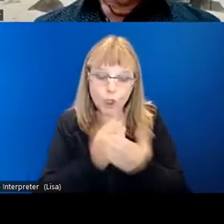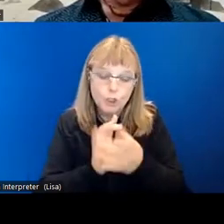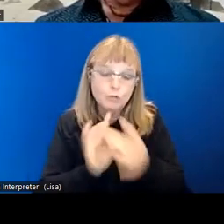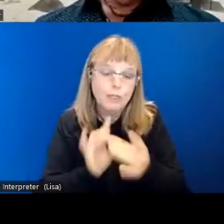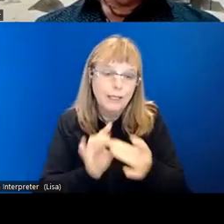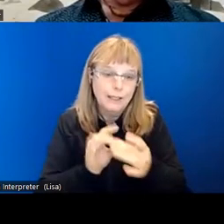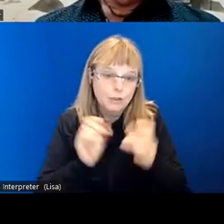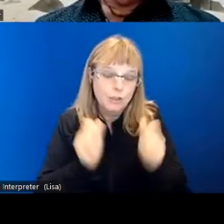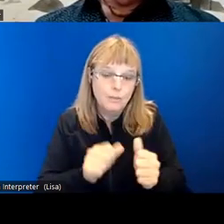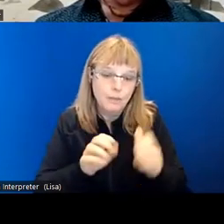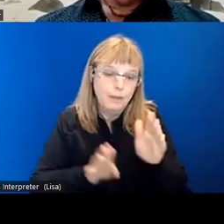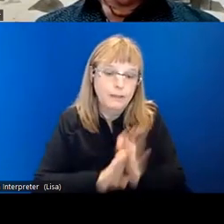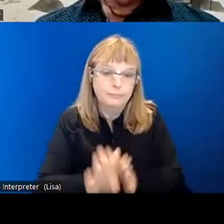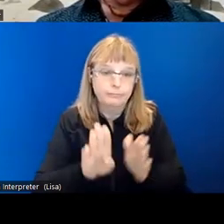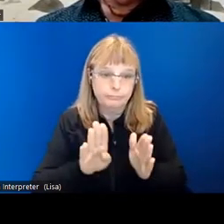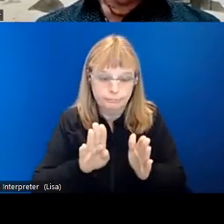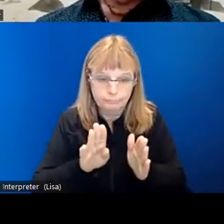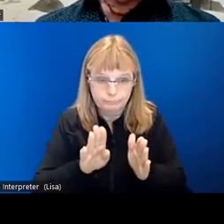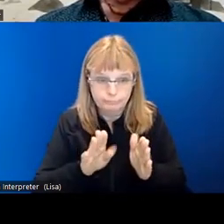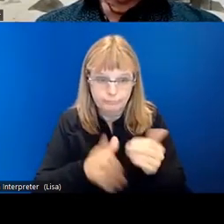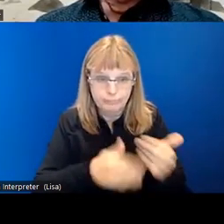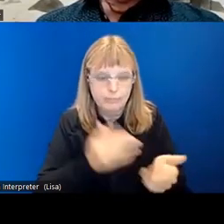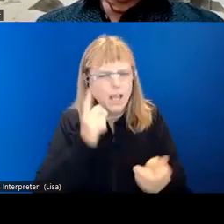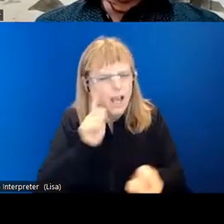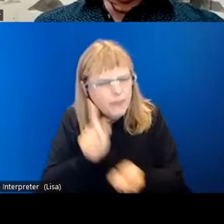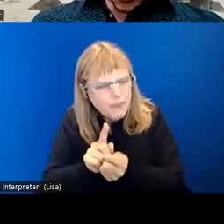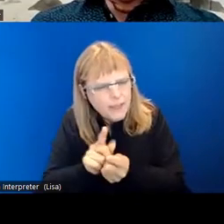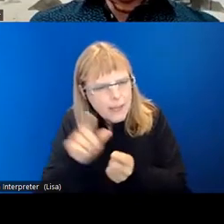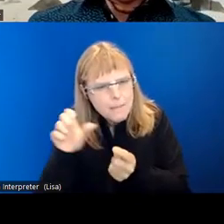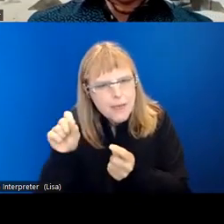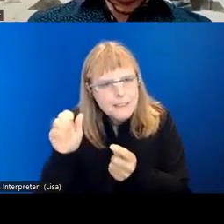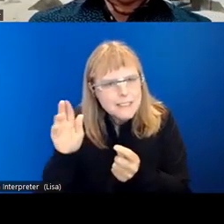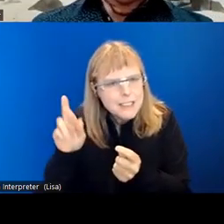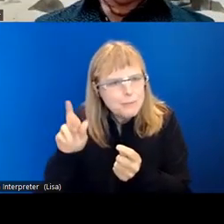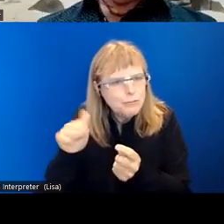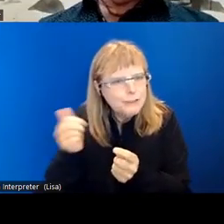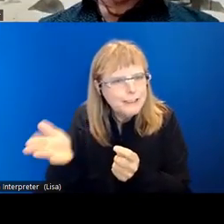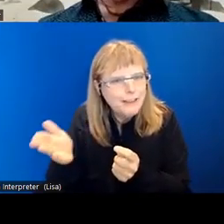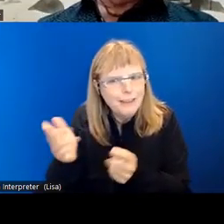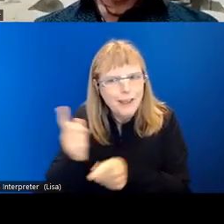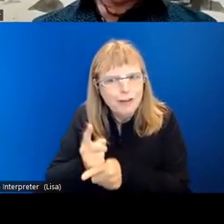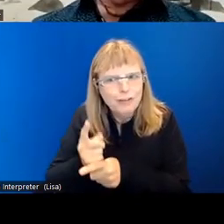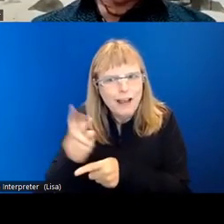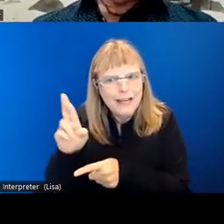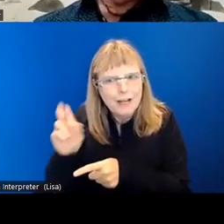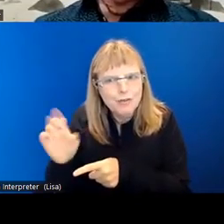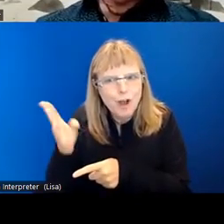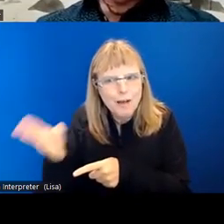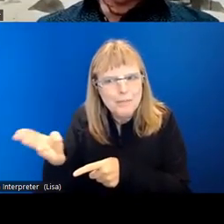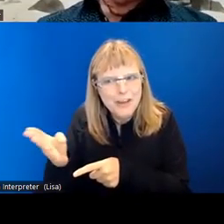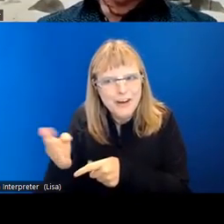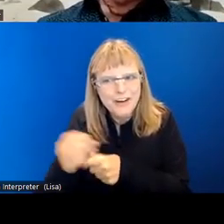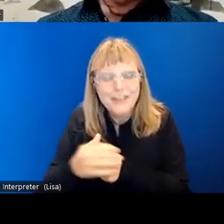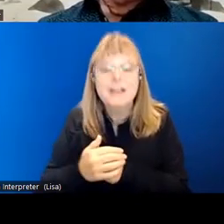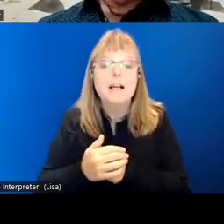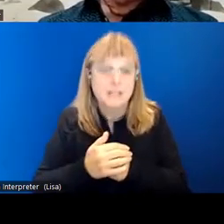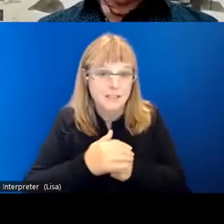And I think I met you there, Sabrina and Rob. Yes, and I so remember when you first started coming,